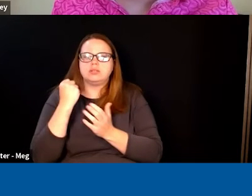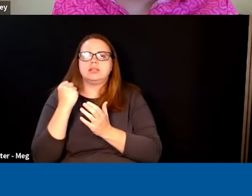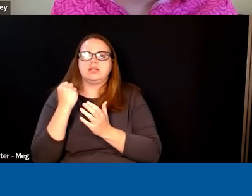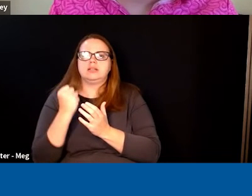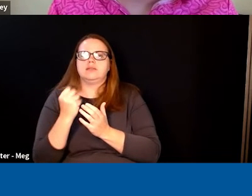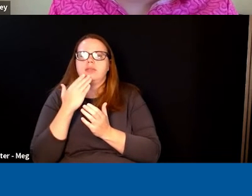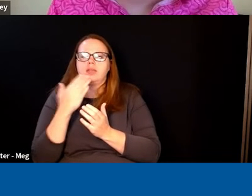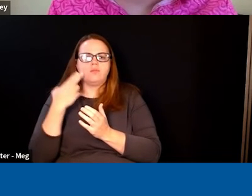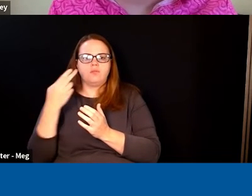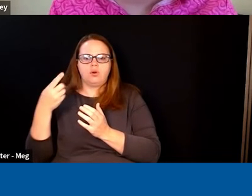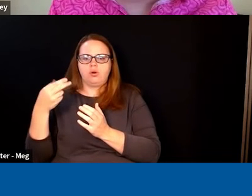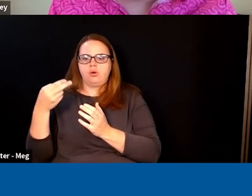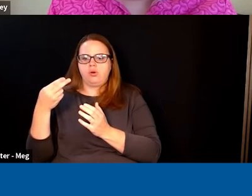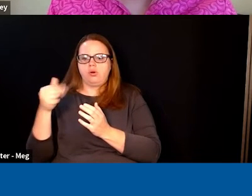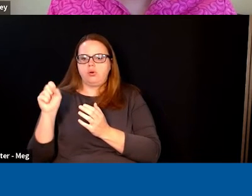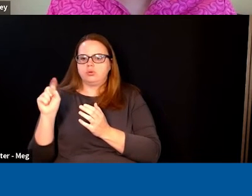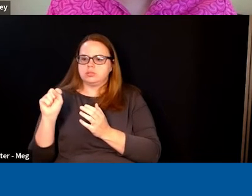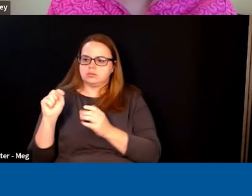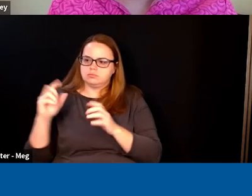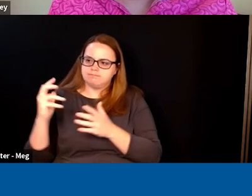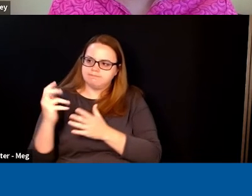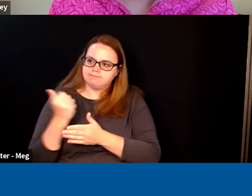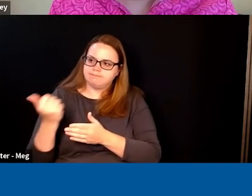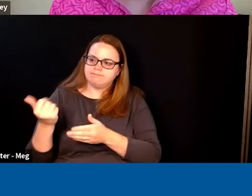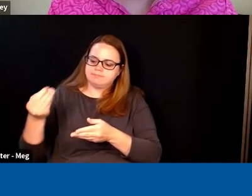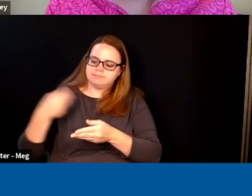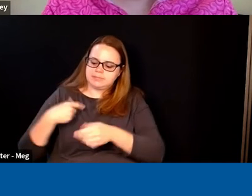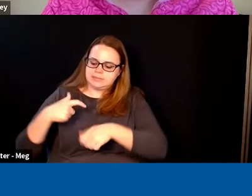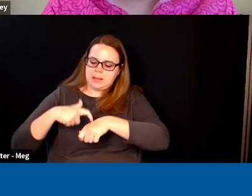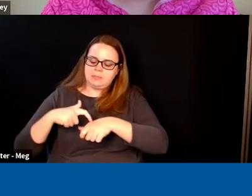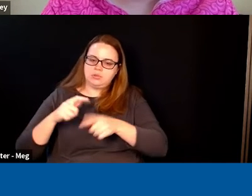for allowing me this opportunity. Thank you to the captioner